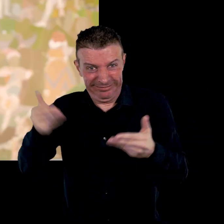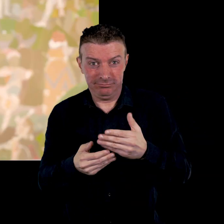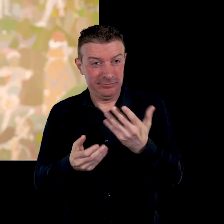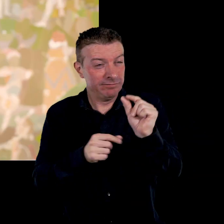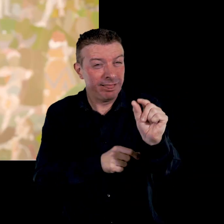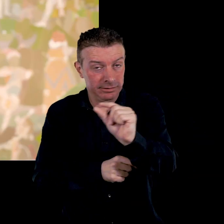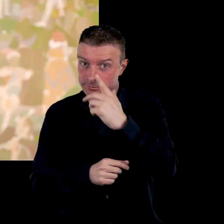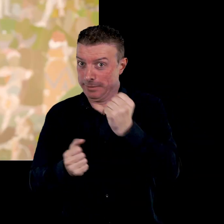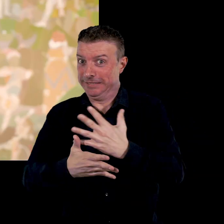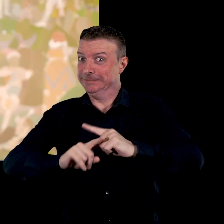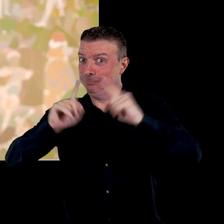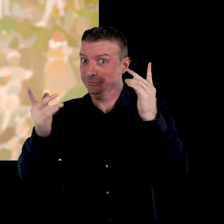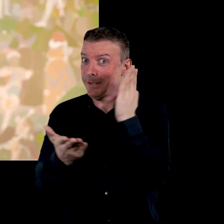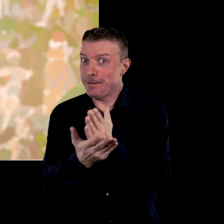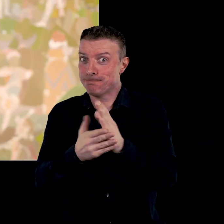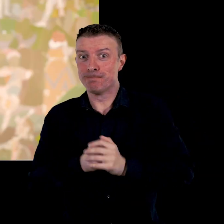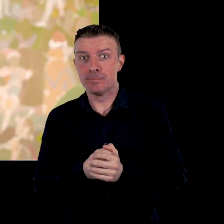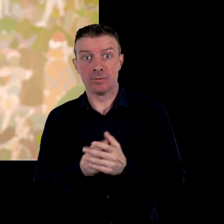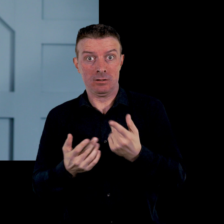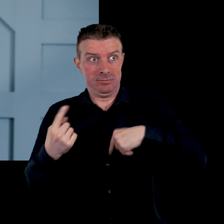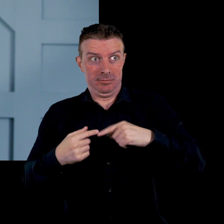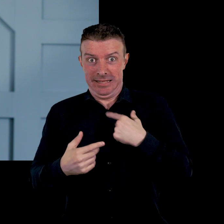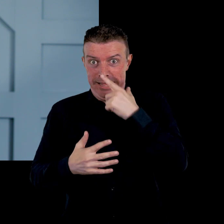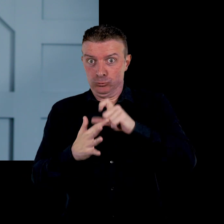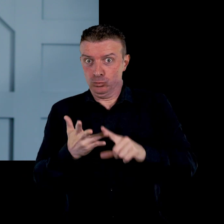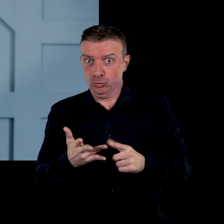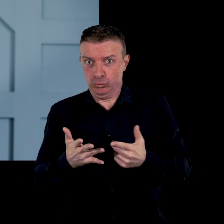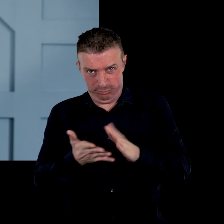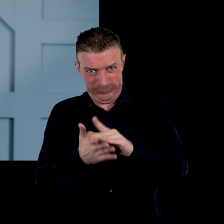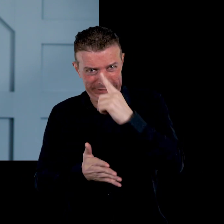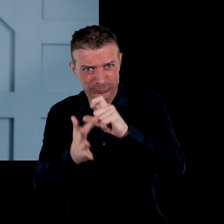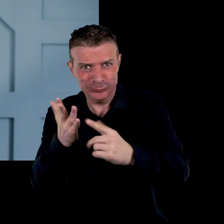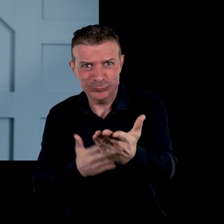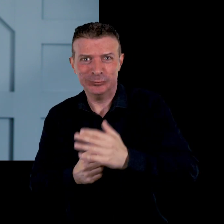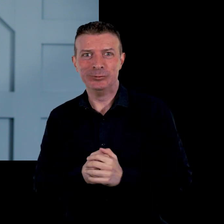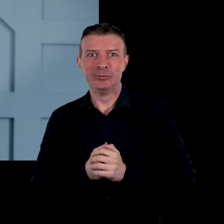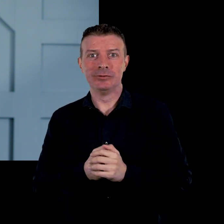Even small things can make a massive difference. If it's something that we can do, then you can do it too.